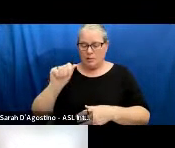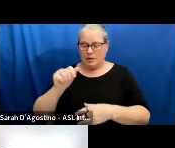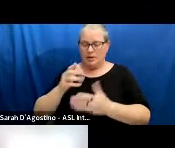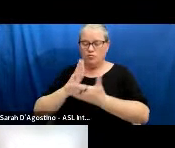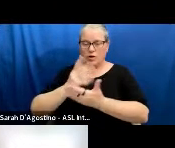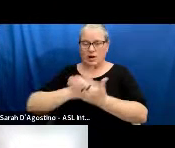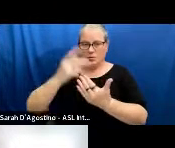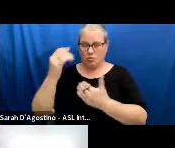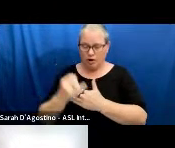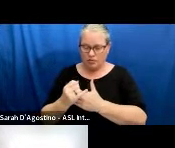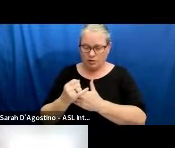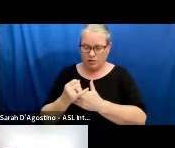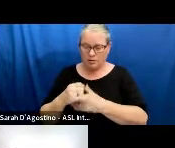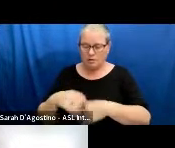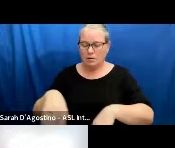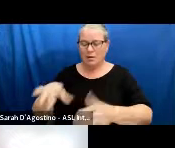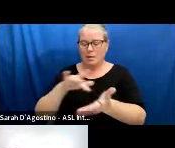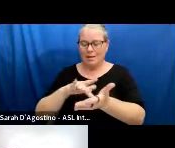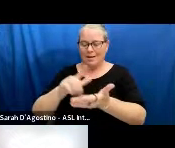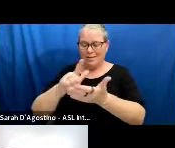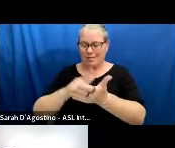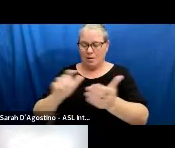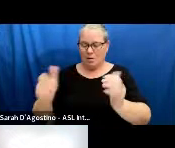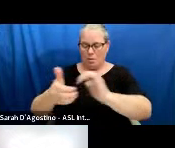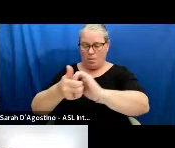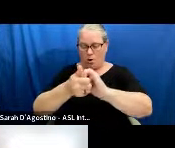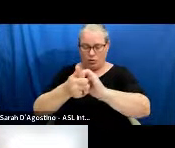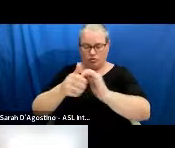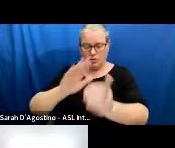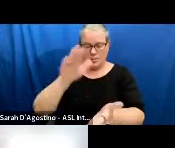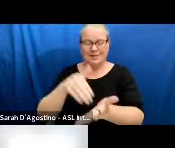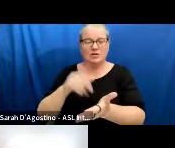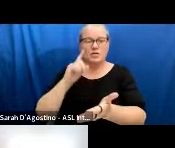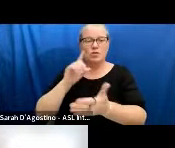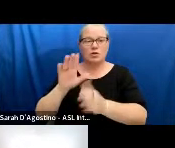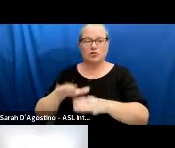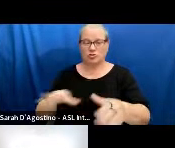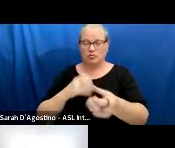and finishing the presentation at this time i would like to turn things over to our first